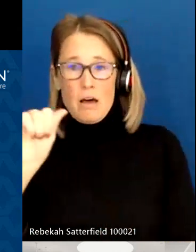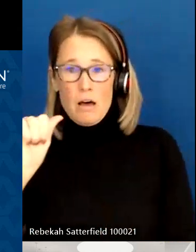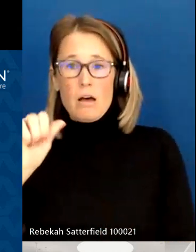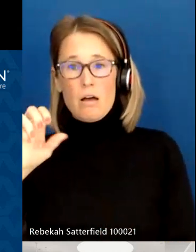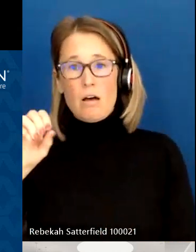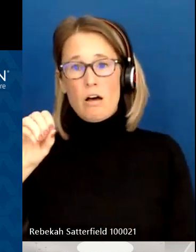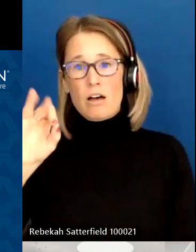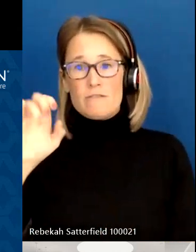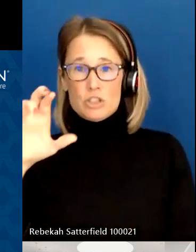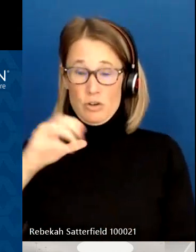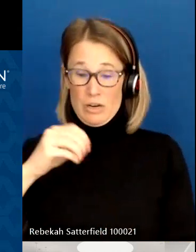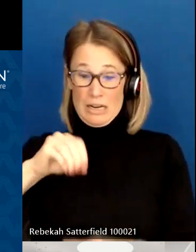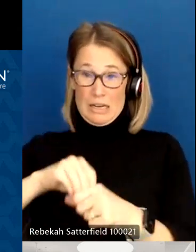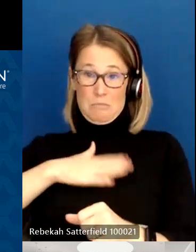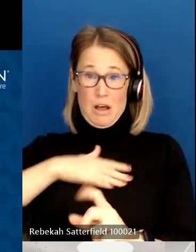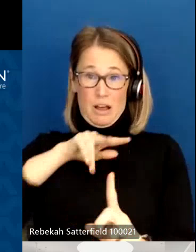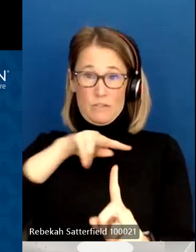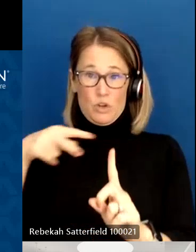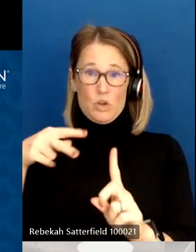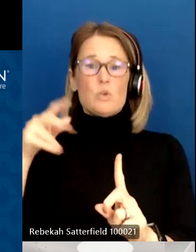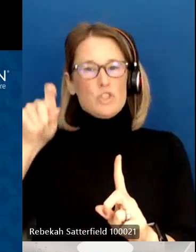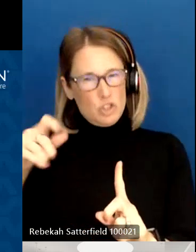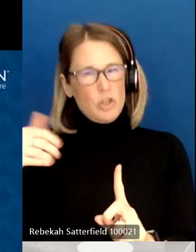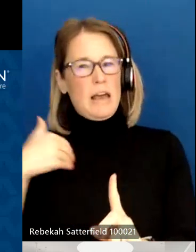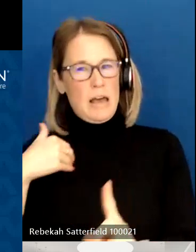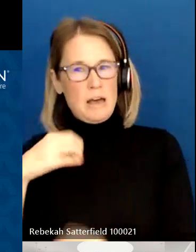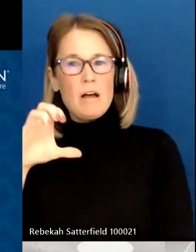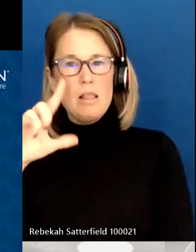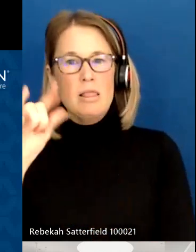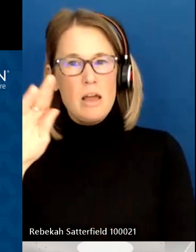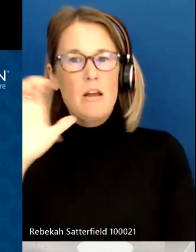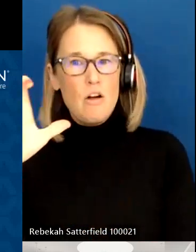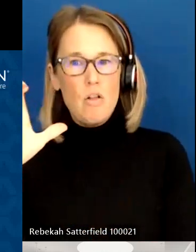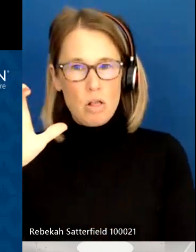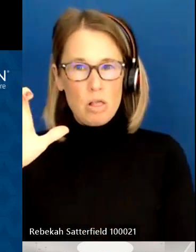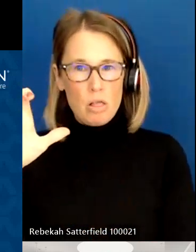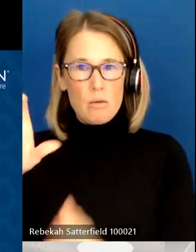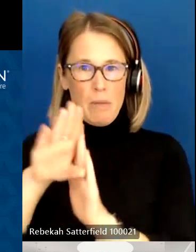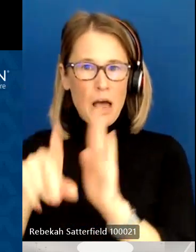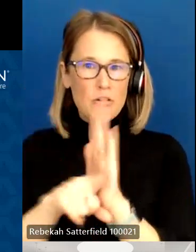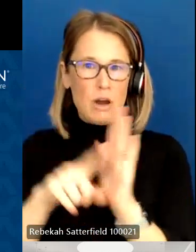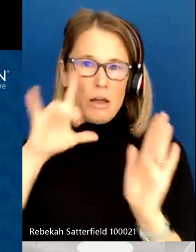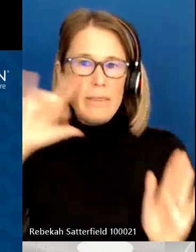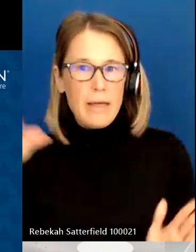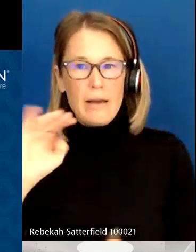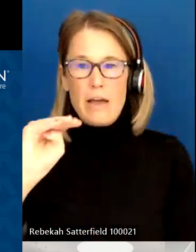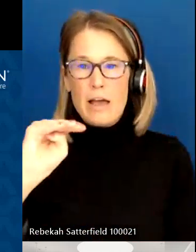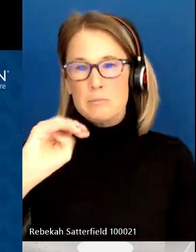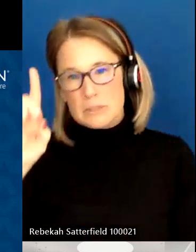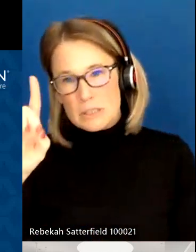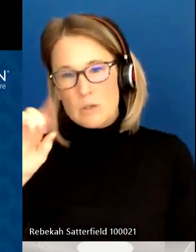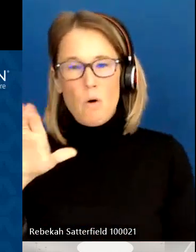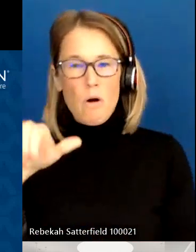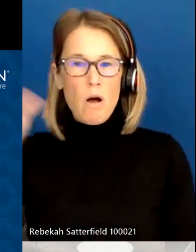in my view to have a clinical background right an MD or or other um uh experience as a clinician or